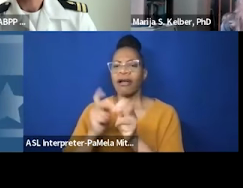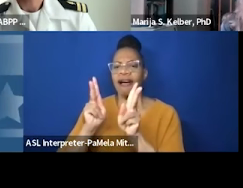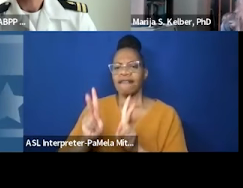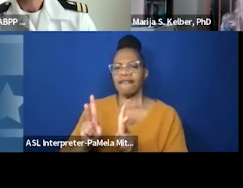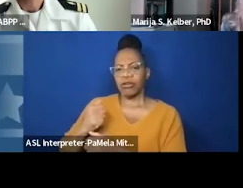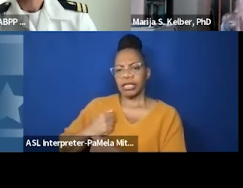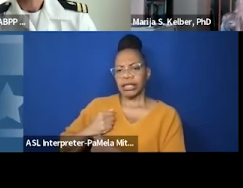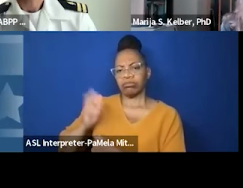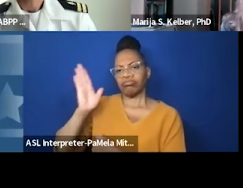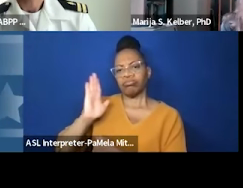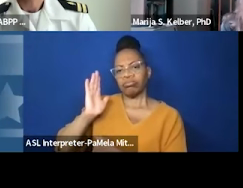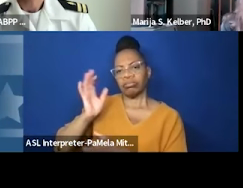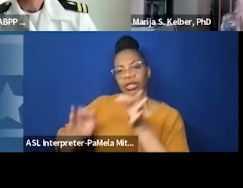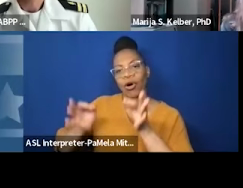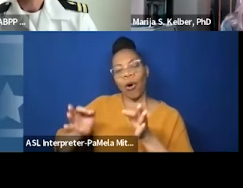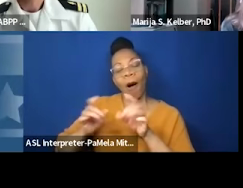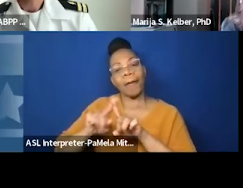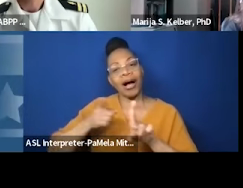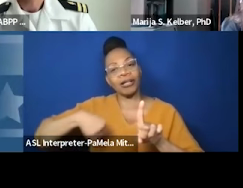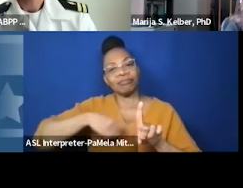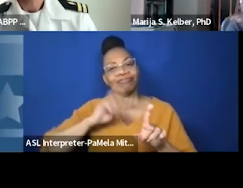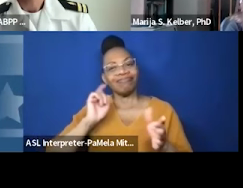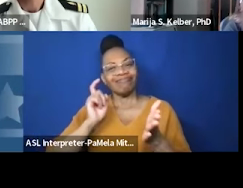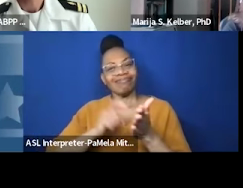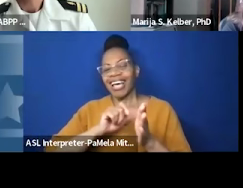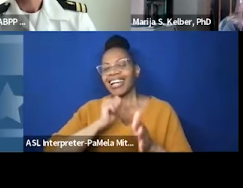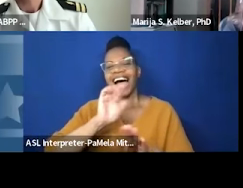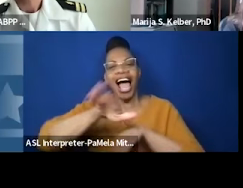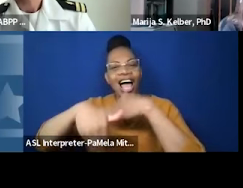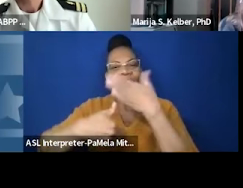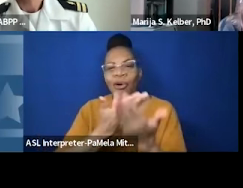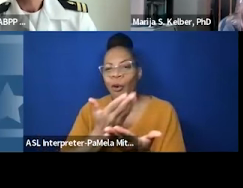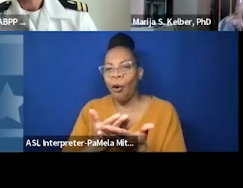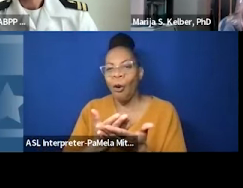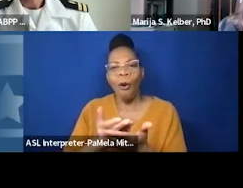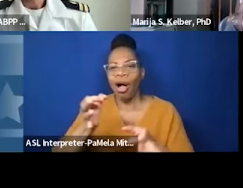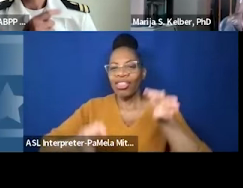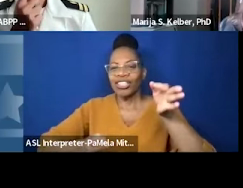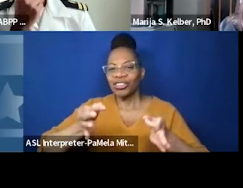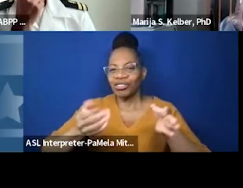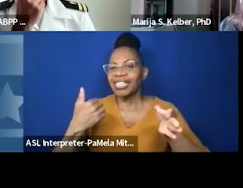However, we recognize that not all jurisdictions across the US have veterans courts. So here are a number of examples